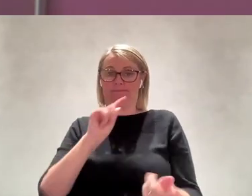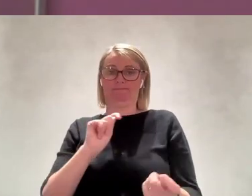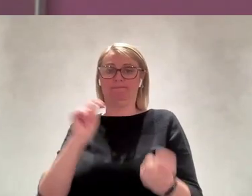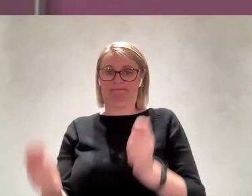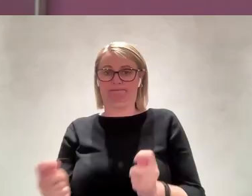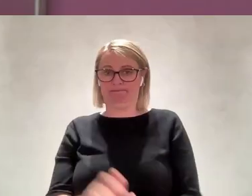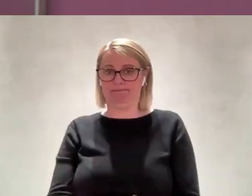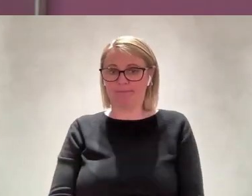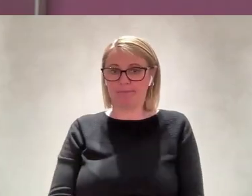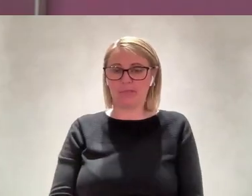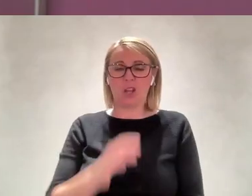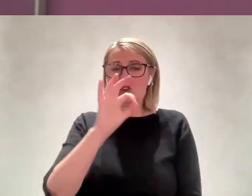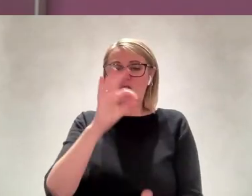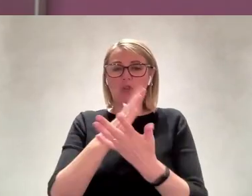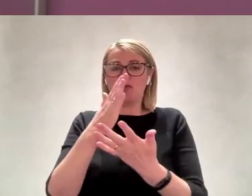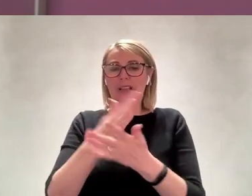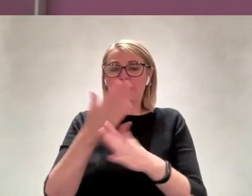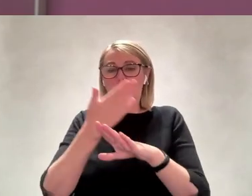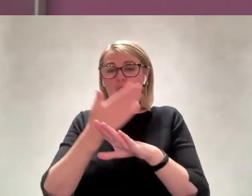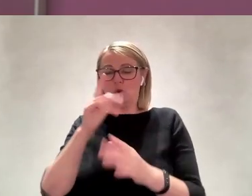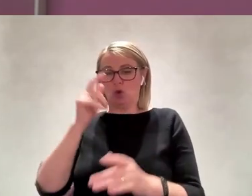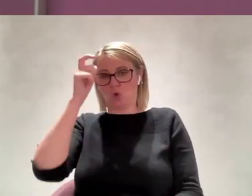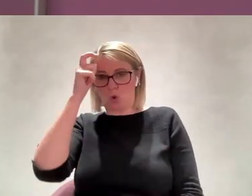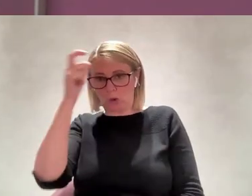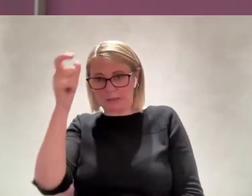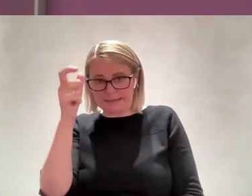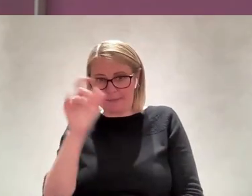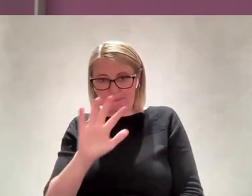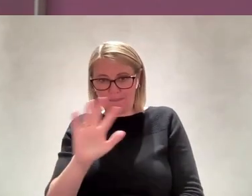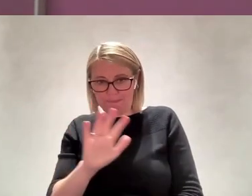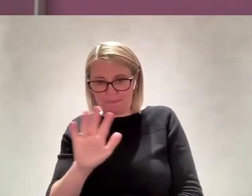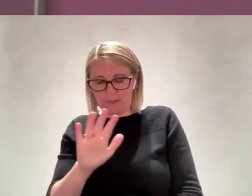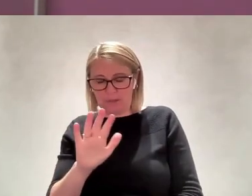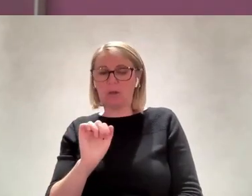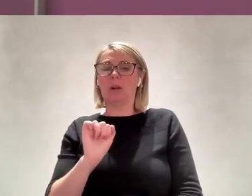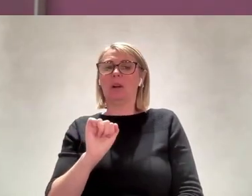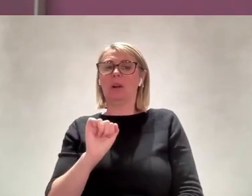So I think there's no new concept in terms of risk assessment and risk response in this regard.